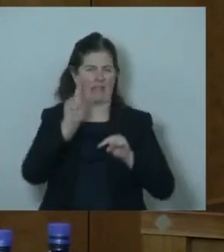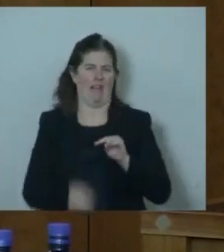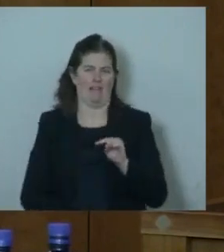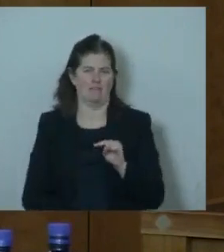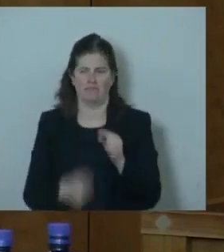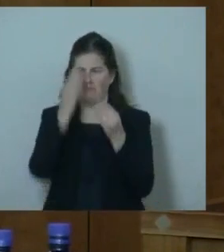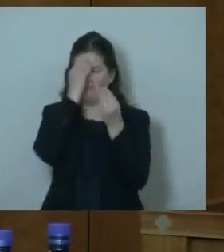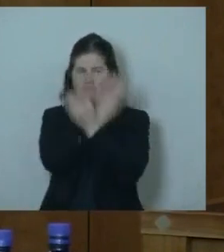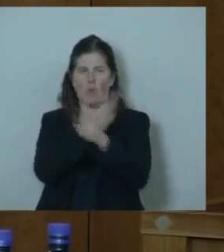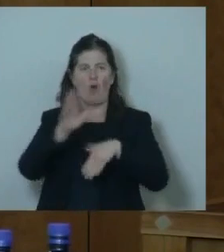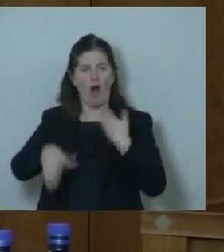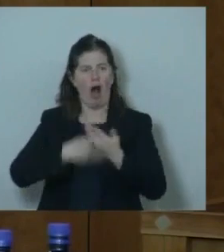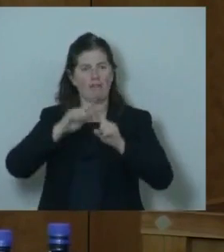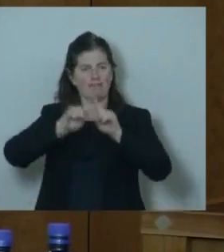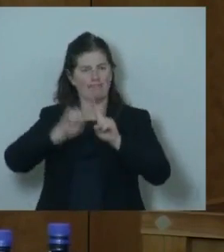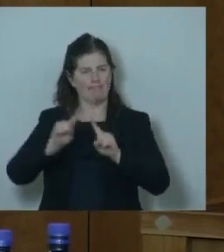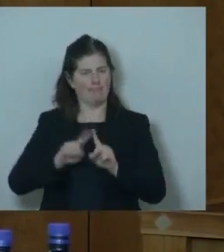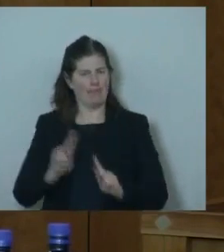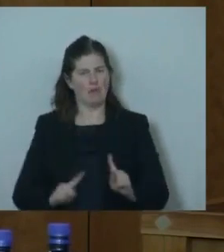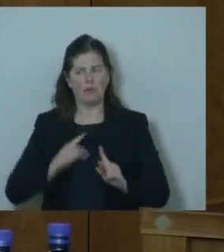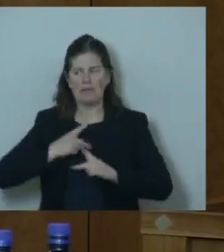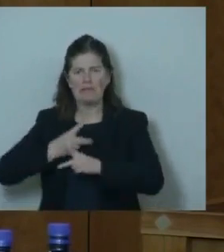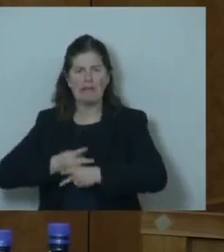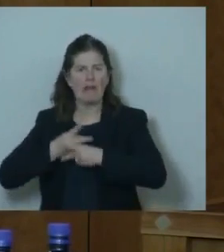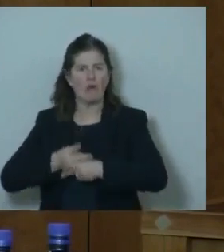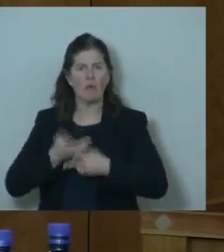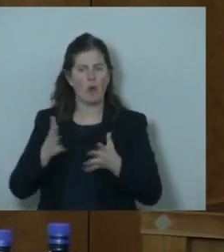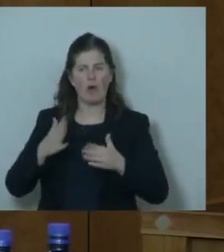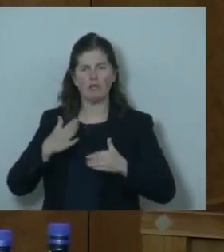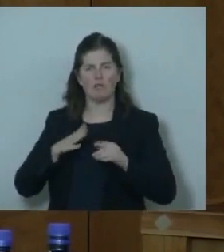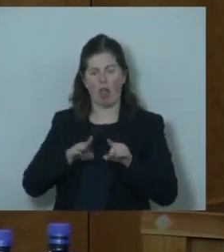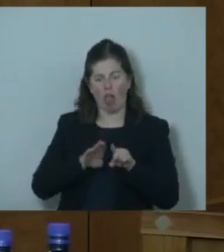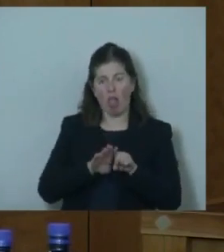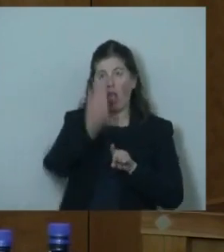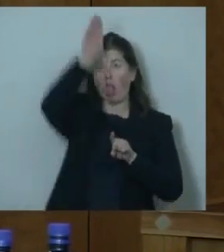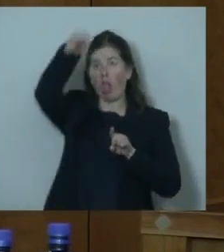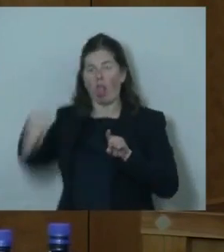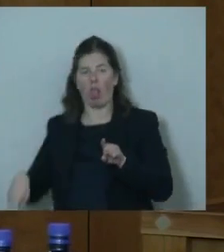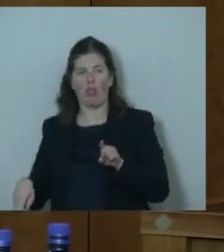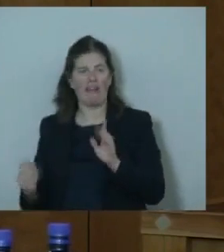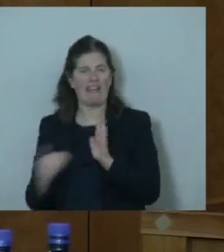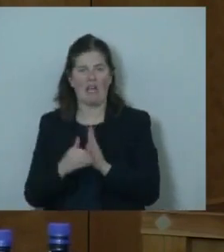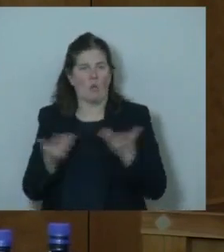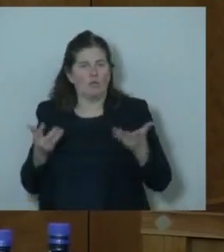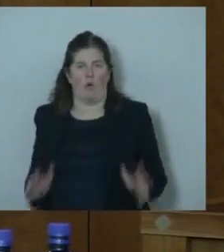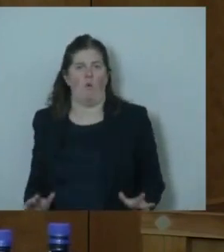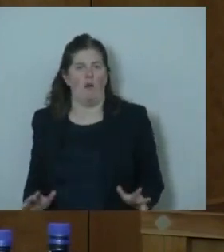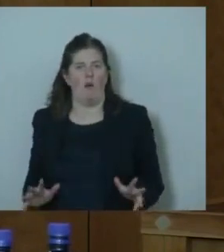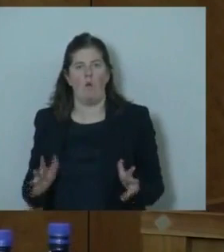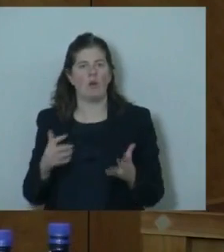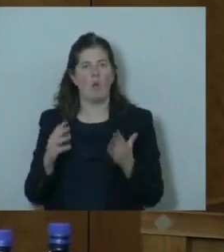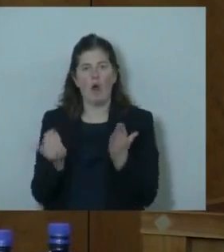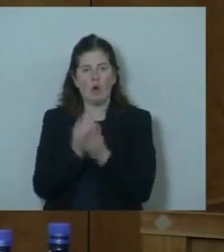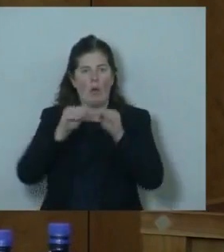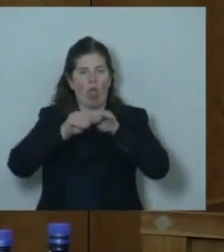EVERY PERSON IS DIFFERENT. THERE IS NO ONE-SIZE-FITS-ALL. I JUST WANTED TO SAY THAT TODAY.